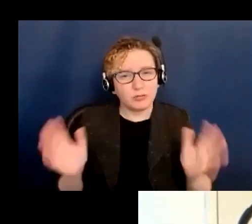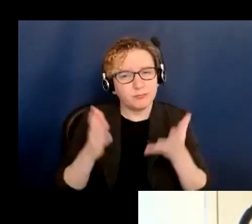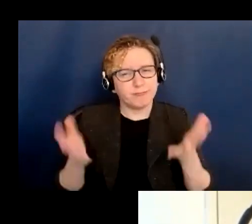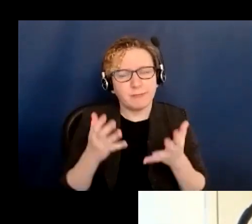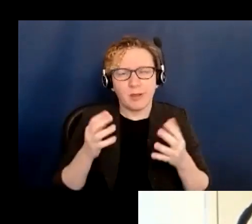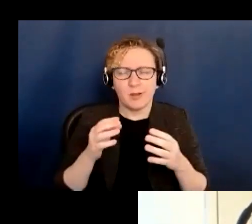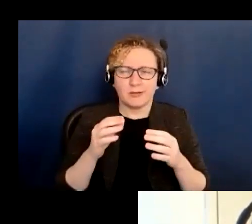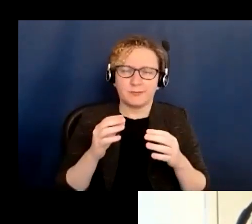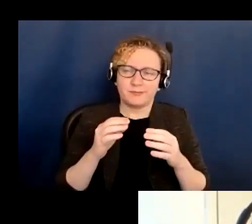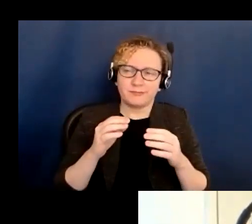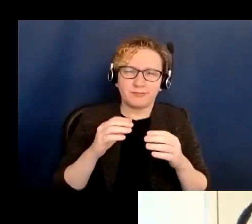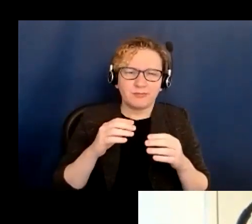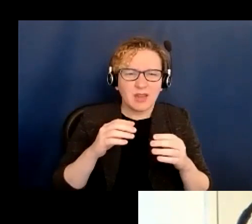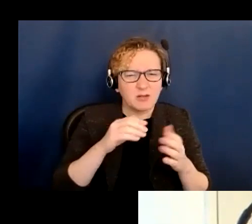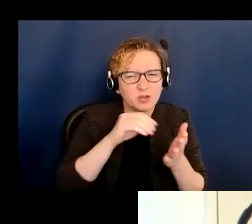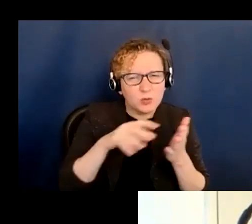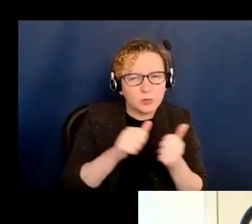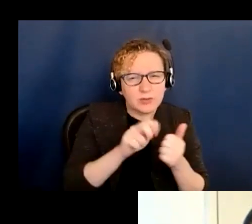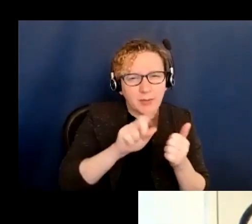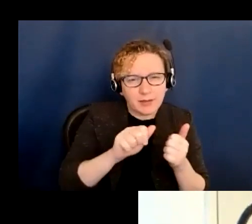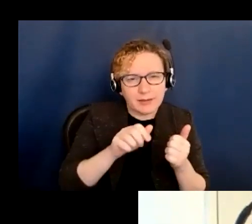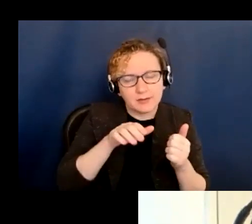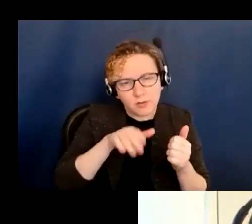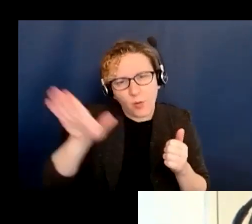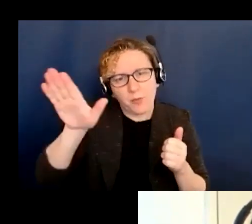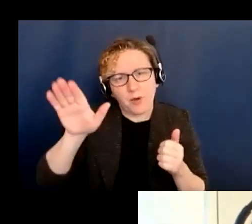identify locations where that would be feasible.